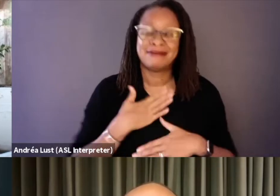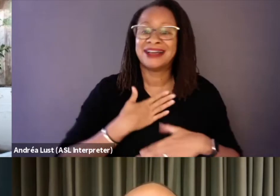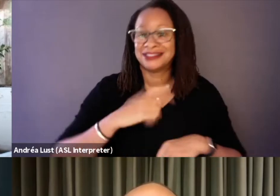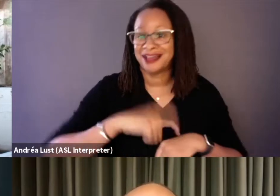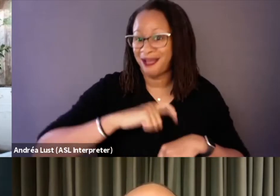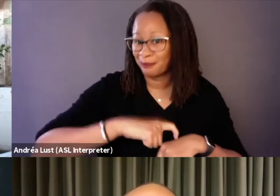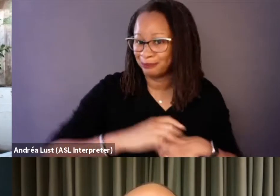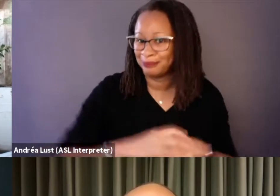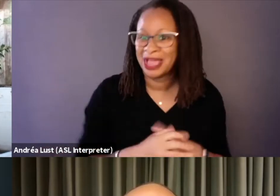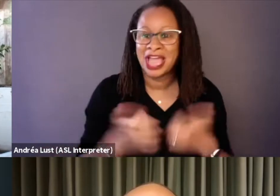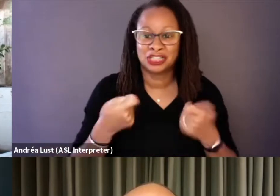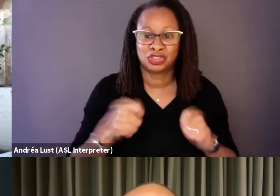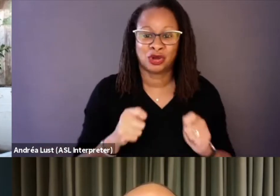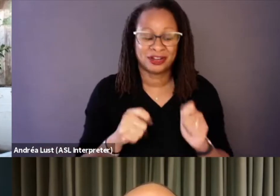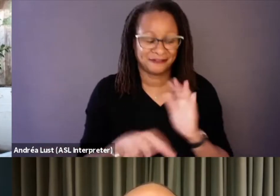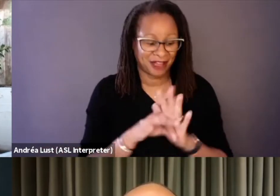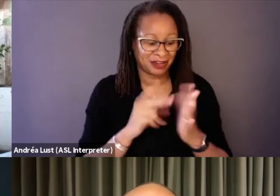and trying to find a project that would somehow